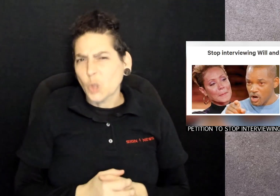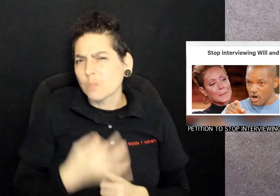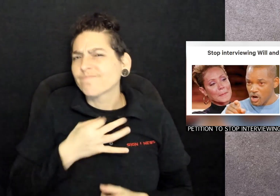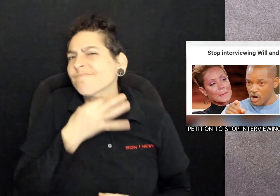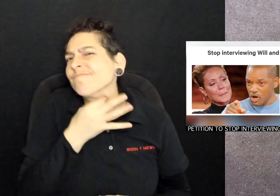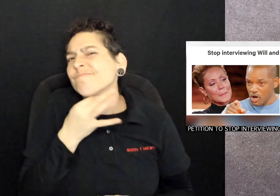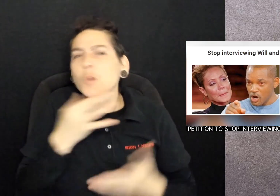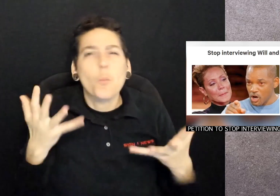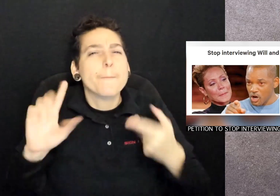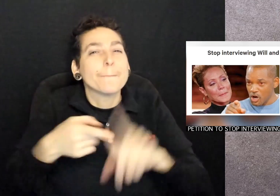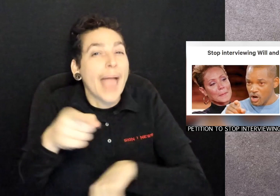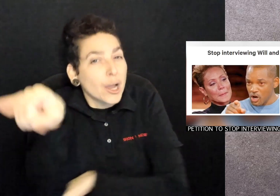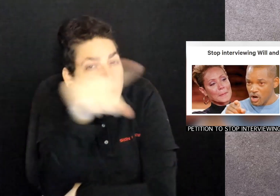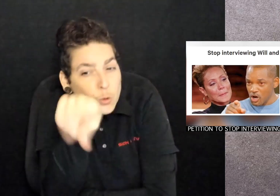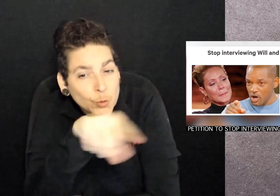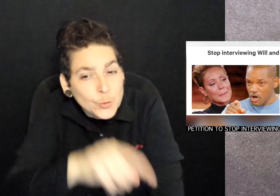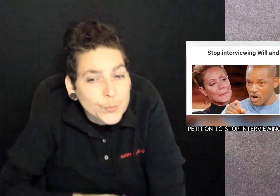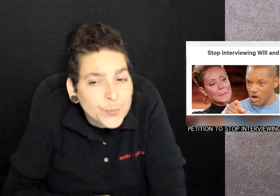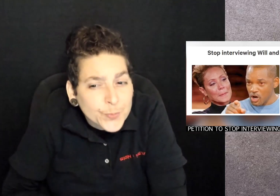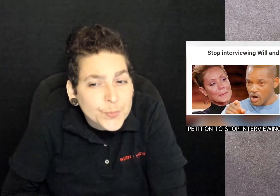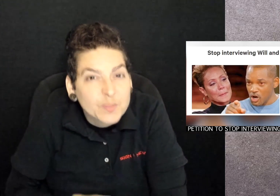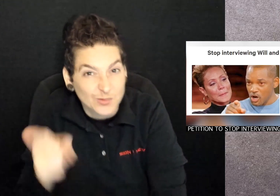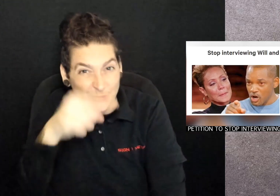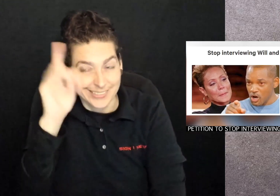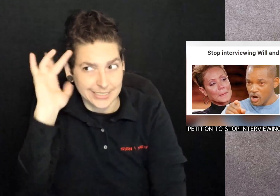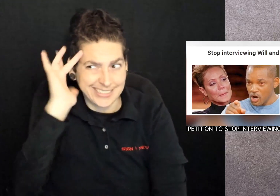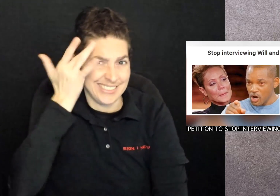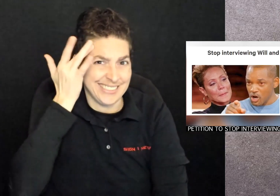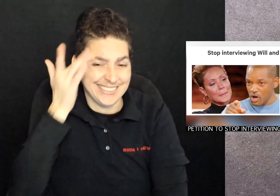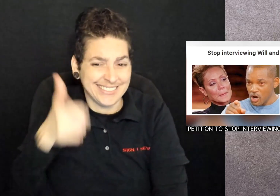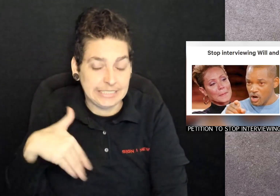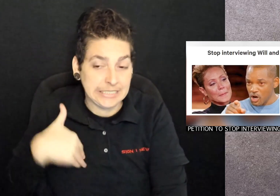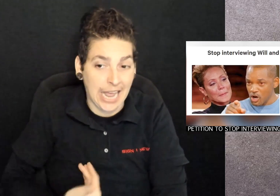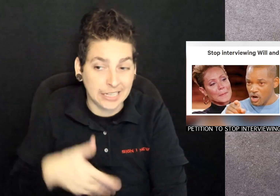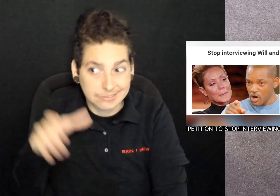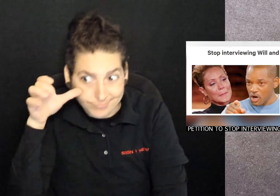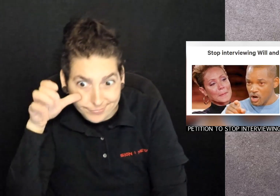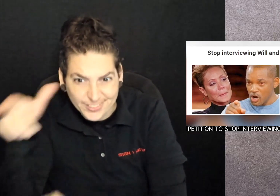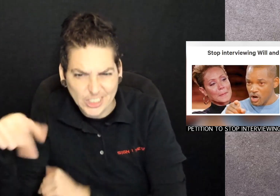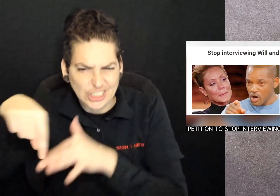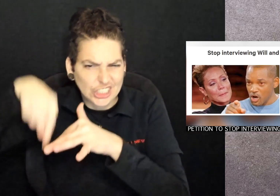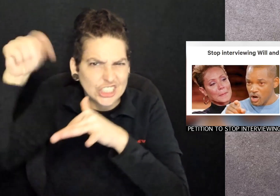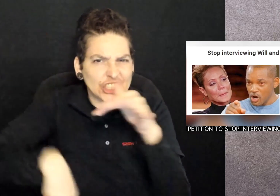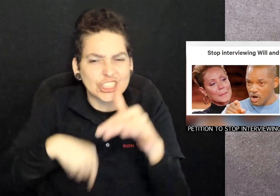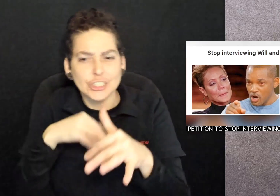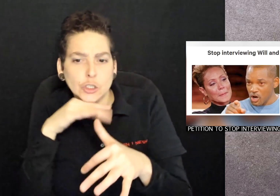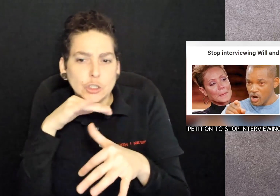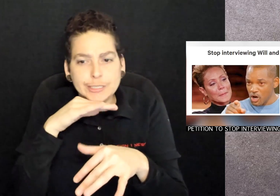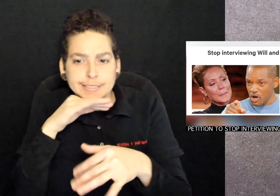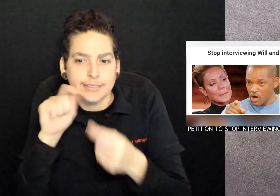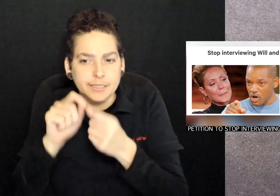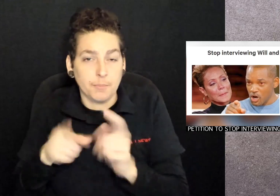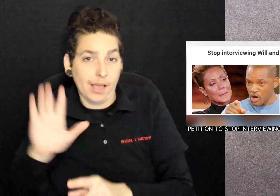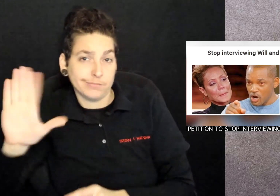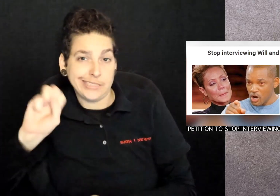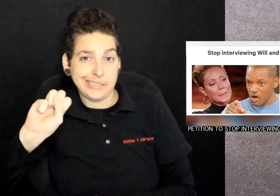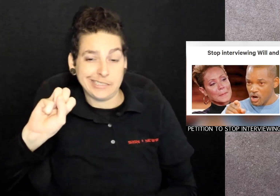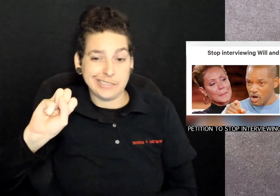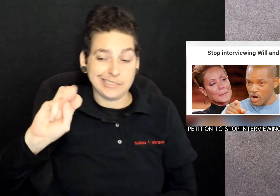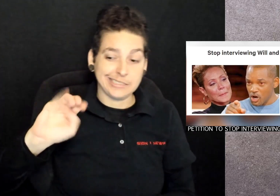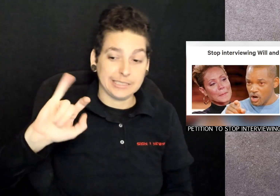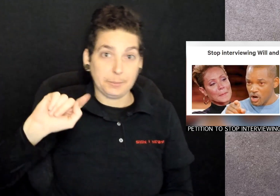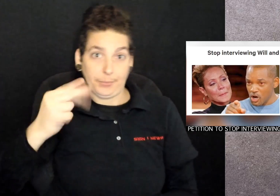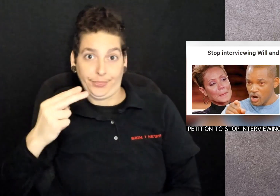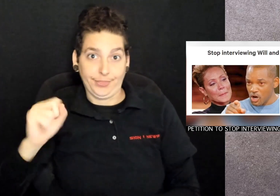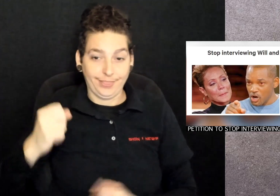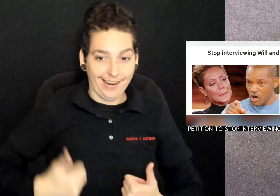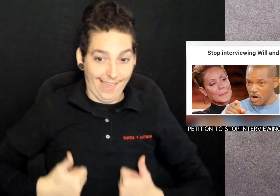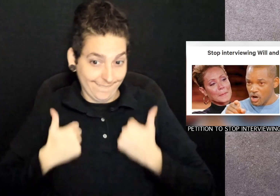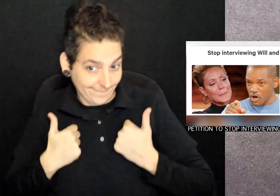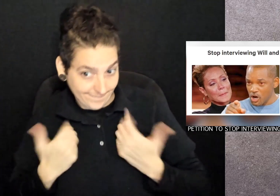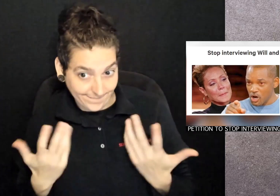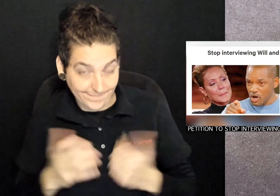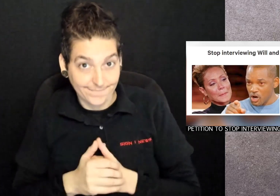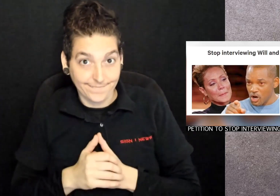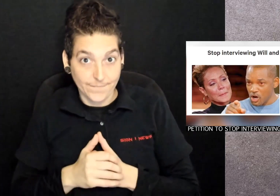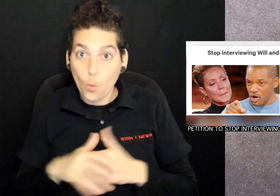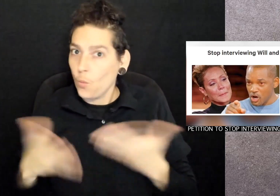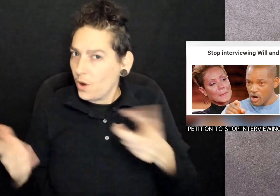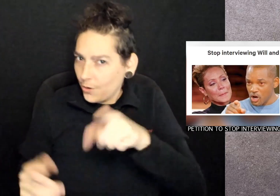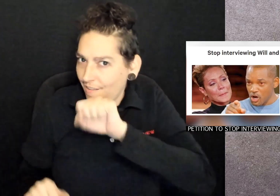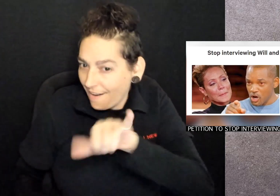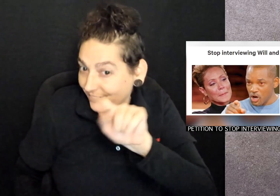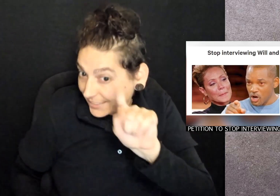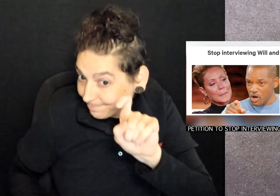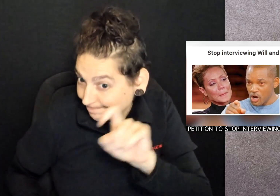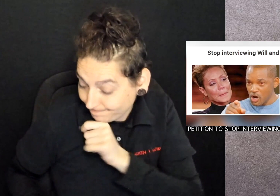what about you are you sick and tired of the juicy details of the Smith's lives or do you